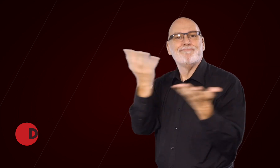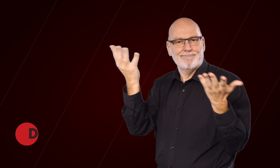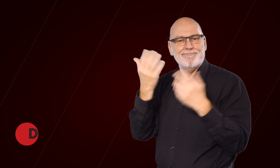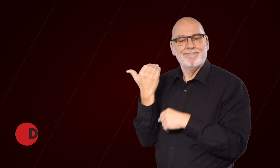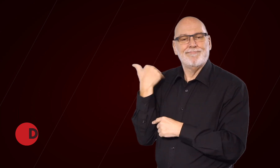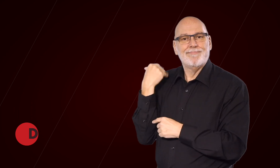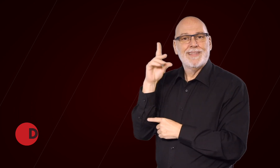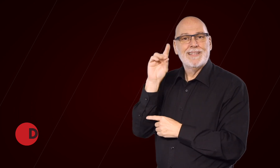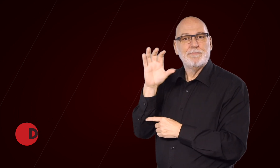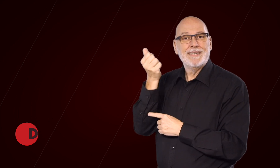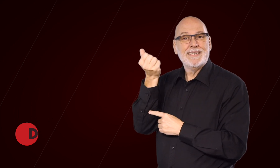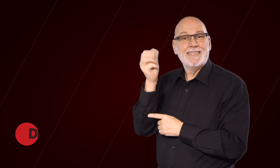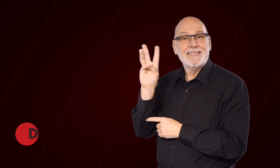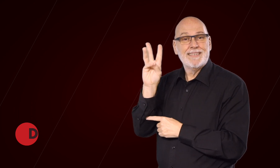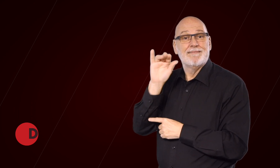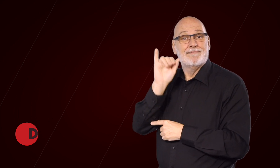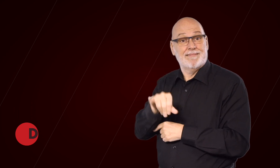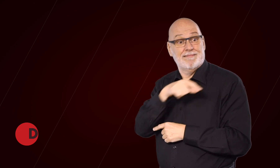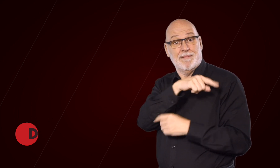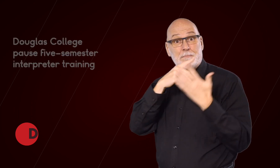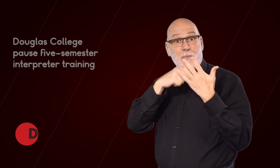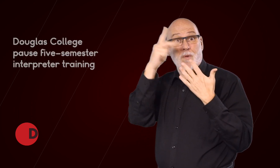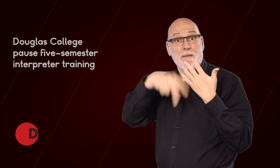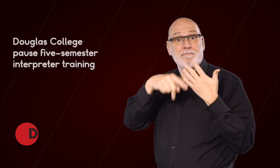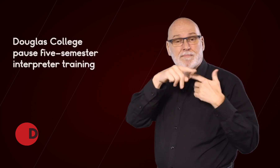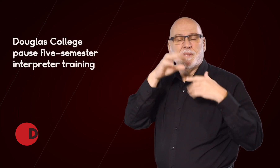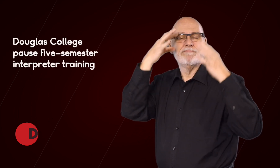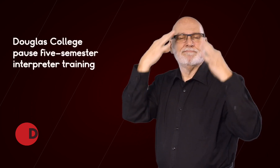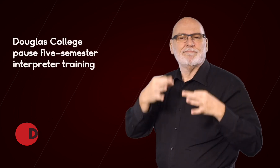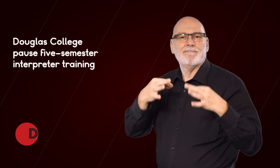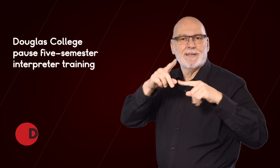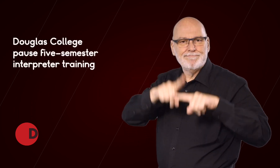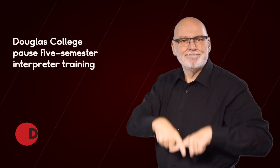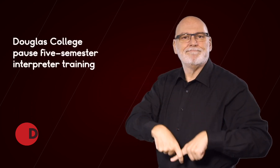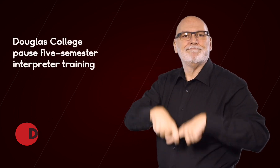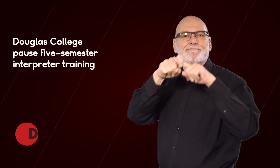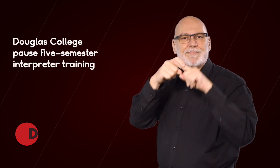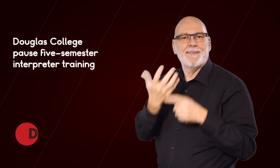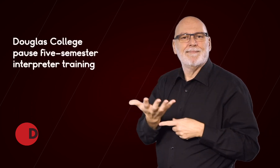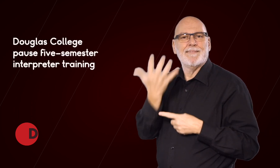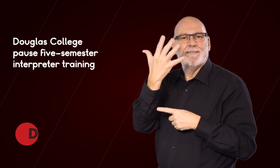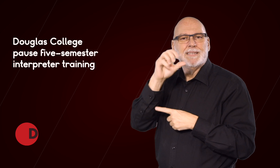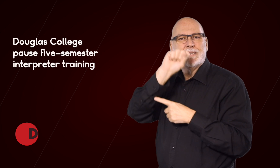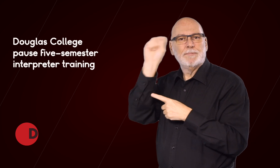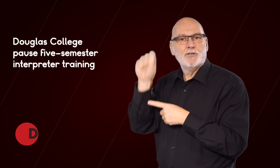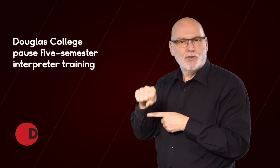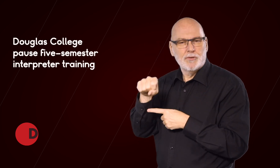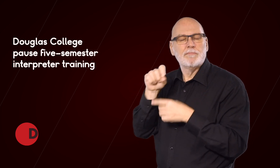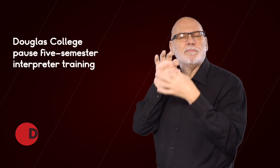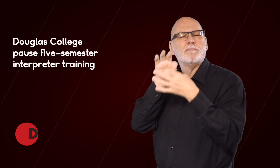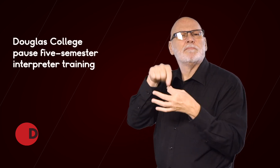their five-semester sign language interpreter training courses